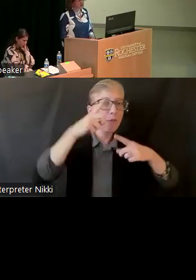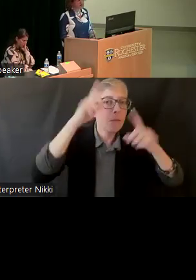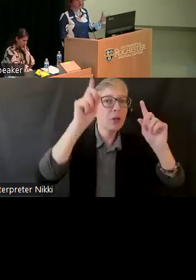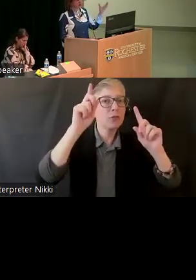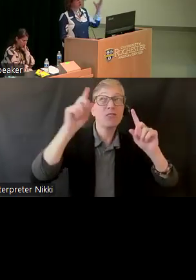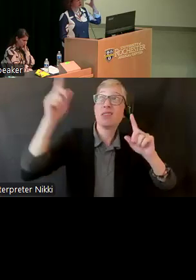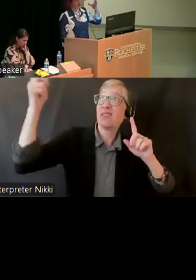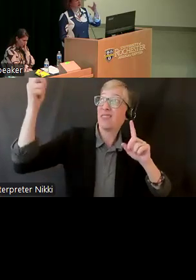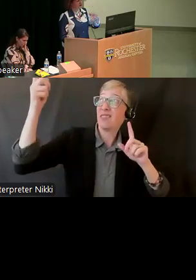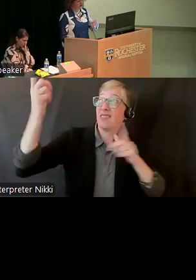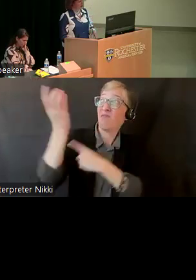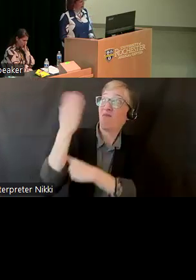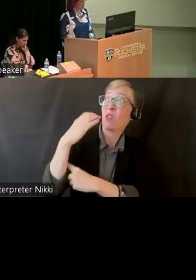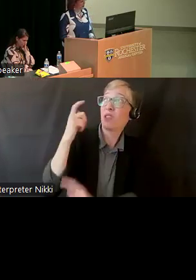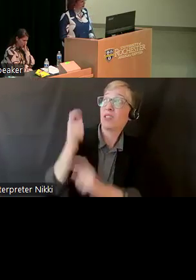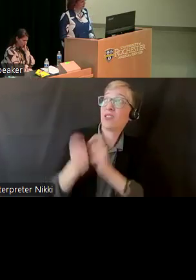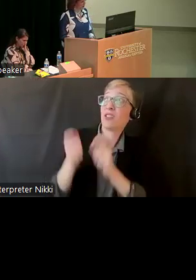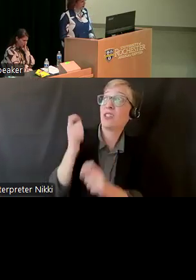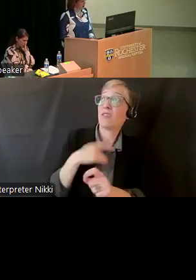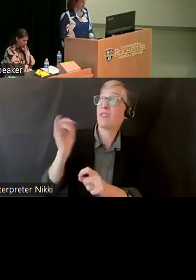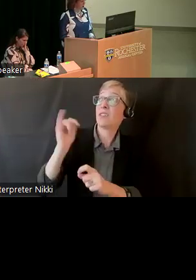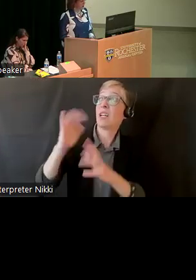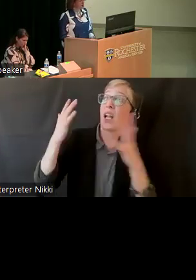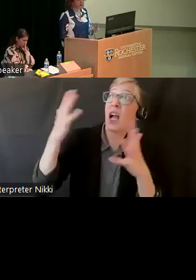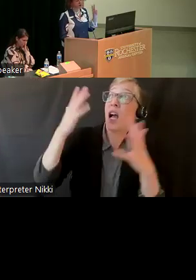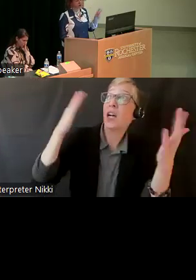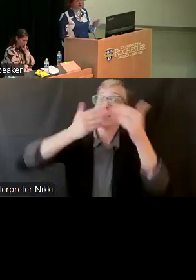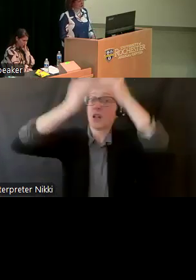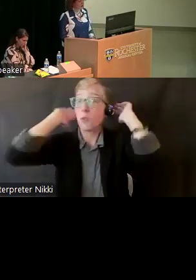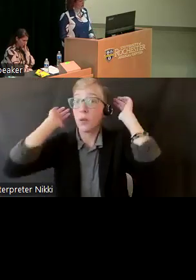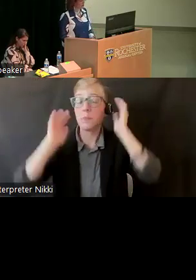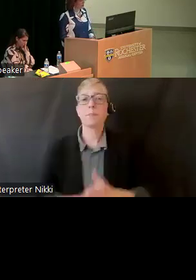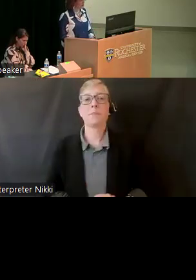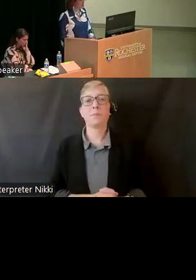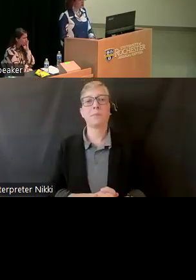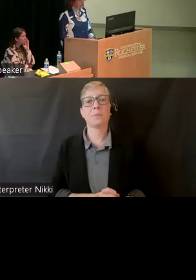are coming it just feels like they're just on top of us um so there were two town halls uh June of